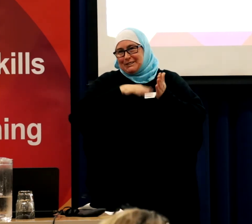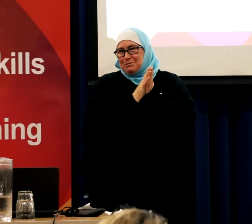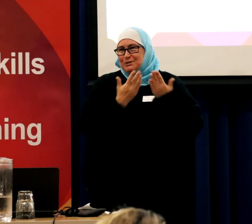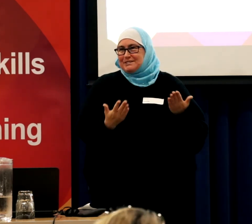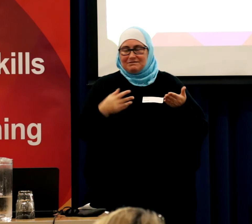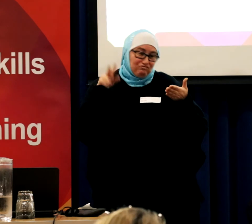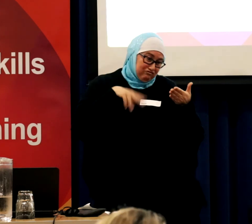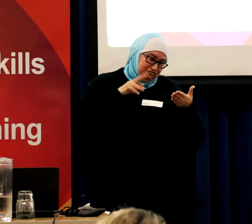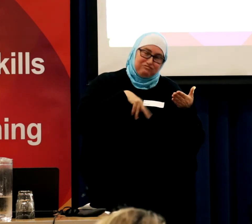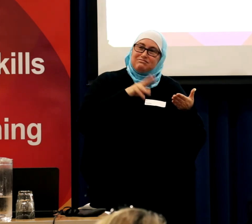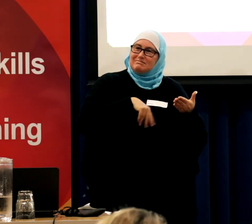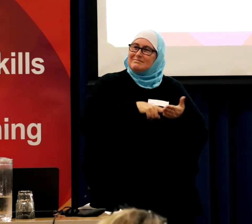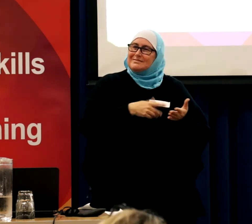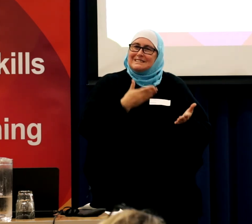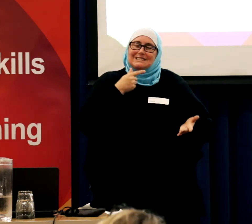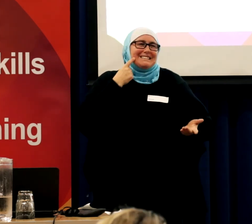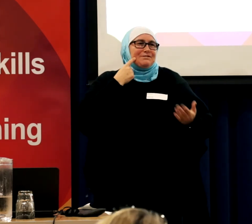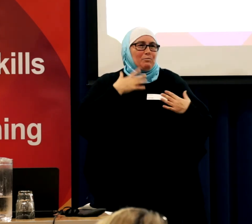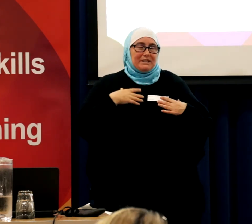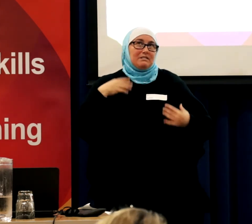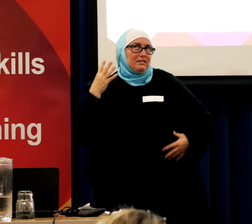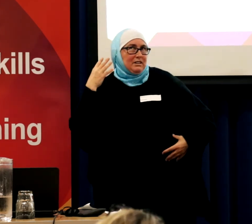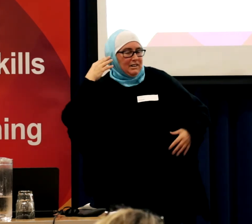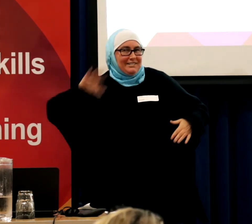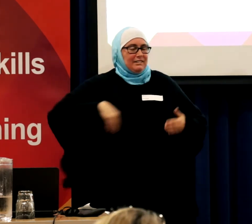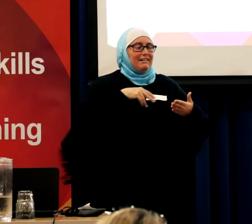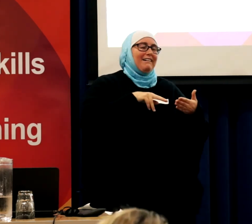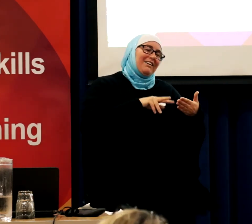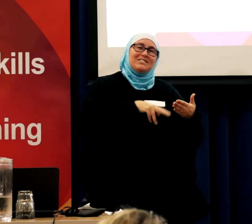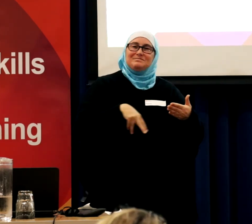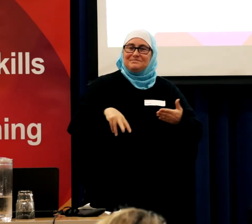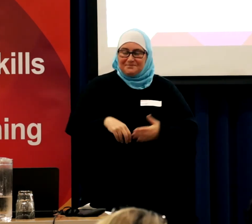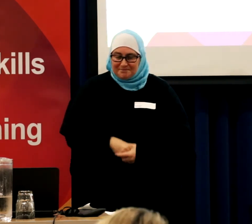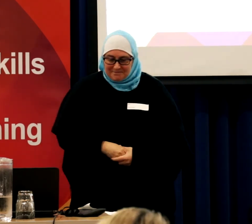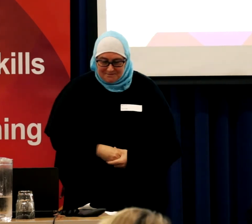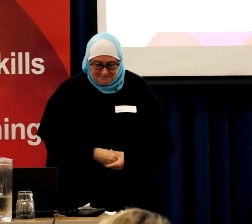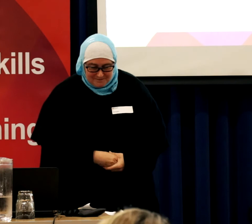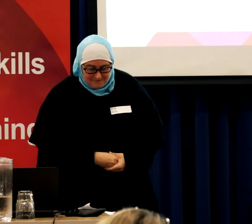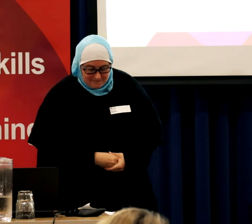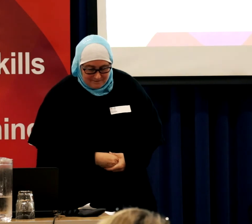I love it. I love to read my books. It’s simple for me. I don’t have to work – work hard at listening.